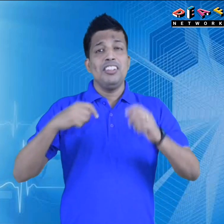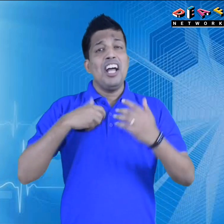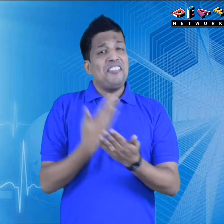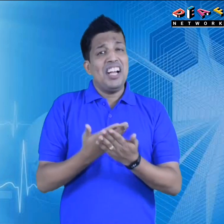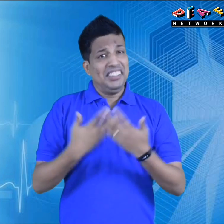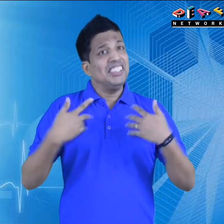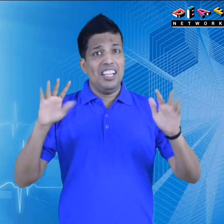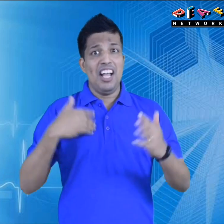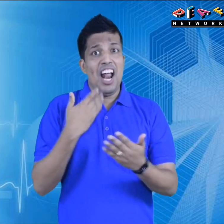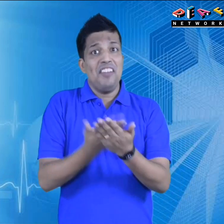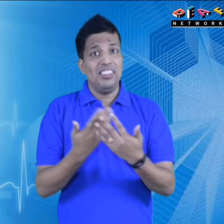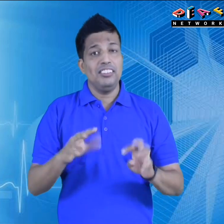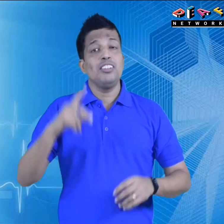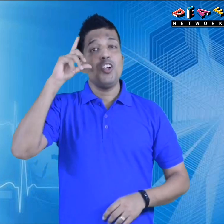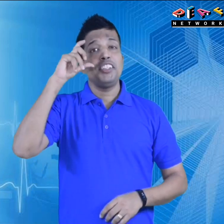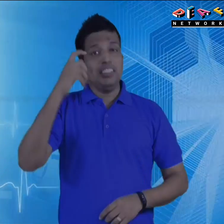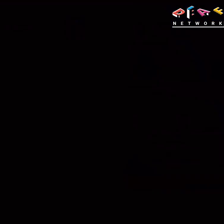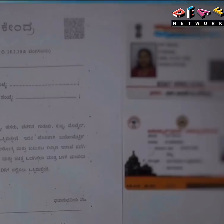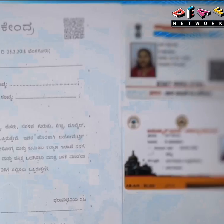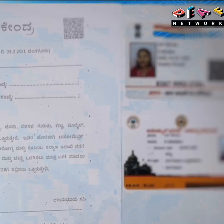I had applied it myself, Check the screenshots